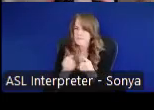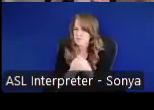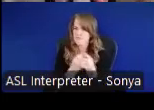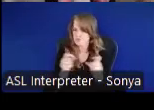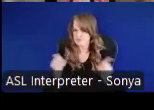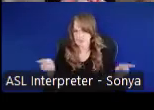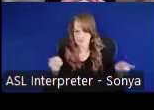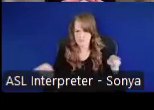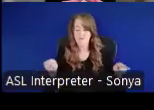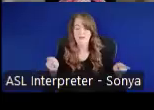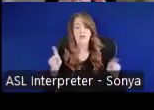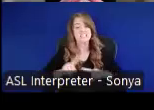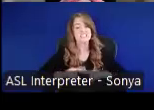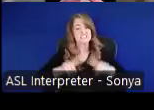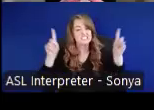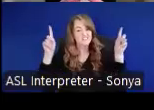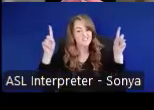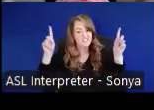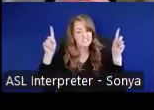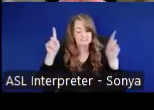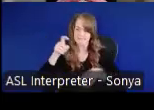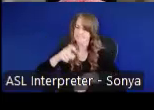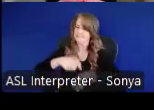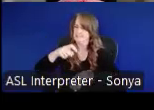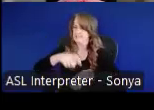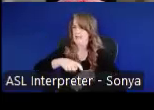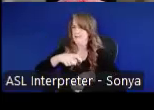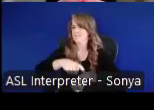difference, though, is the timing. We are now offering it